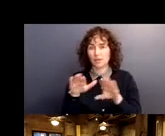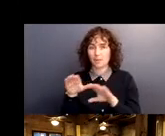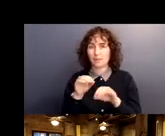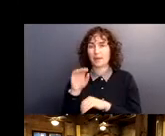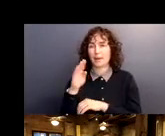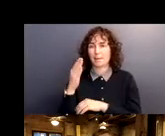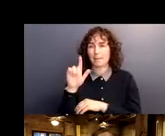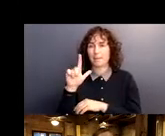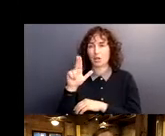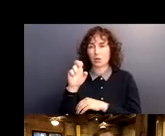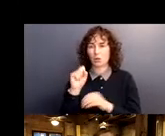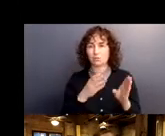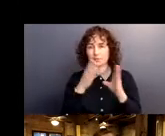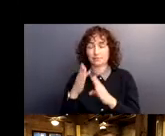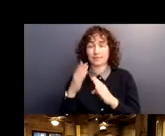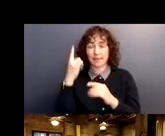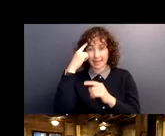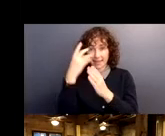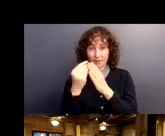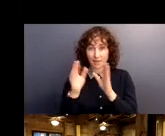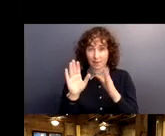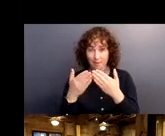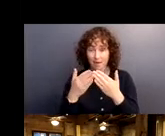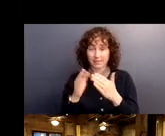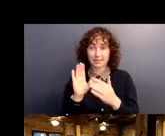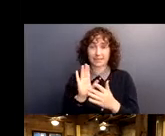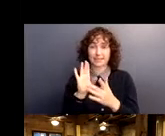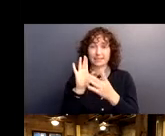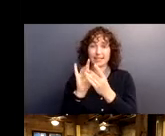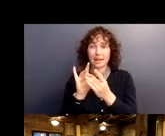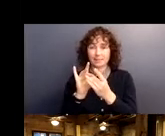"Thinking Outside the Box, Adapting New Orleans Jazz Instruments"